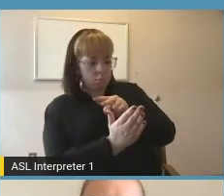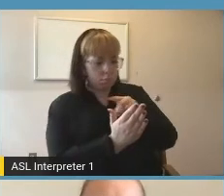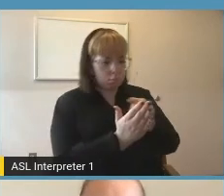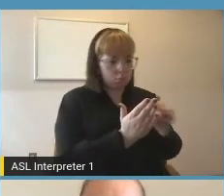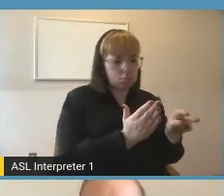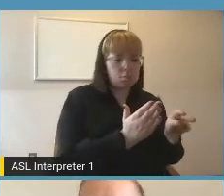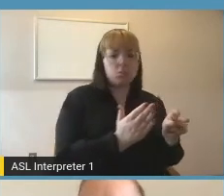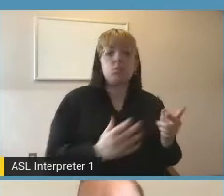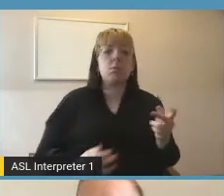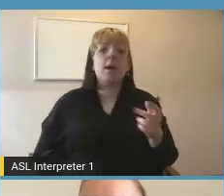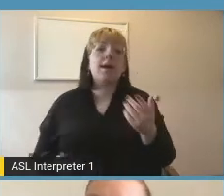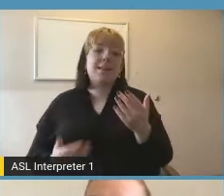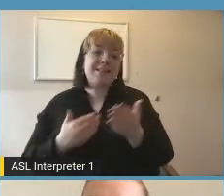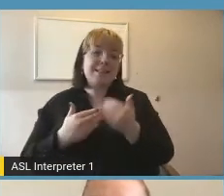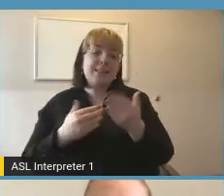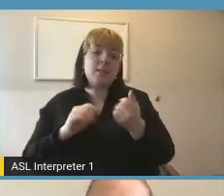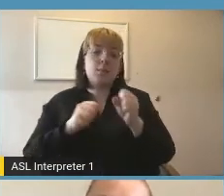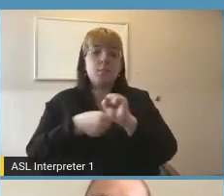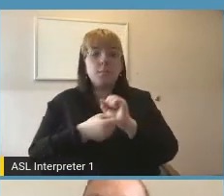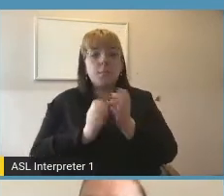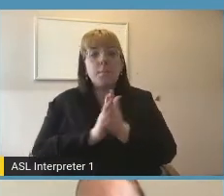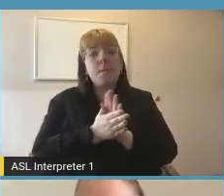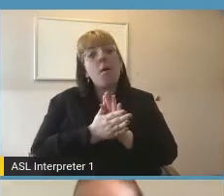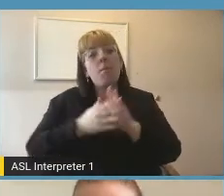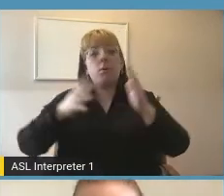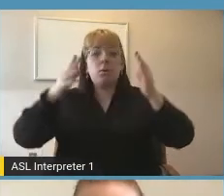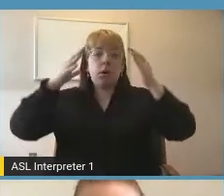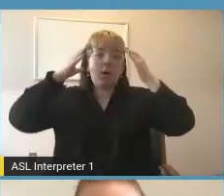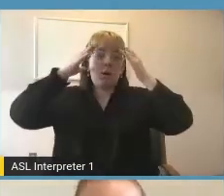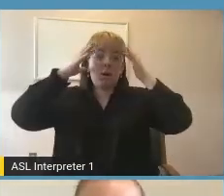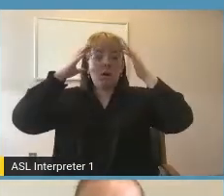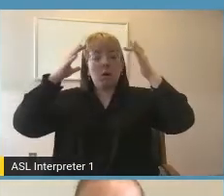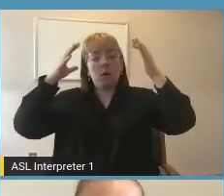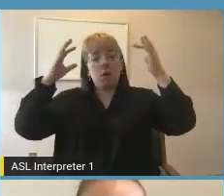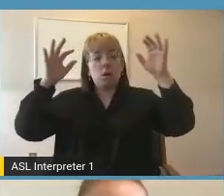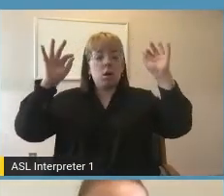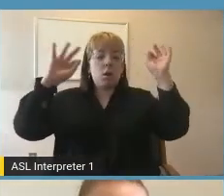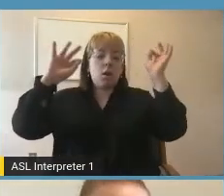absorb for example the image that might happen in a visual documentary. So it is really important